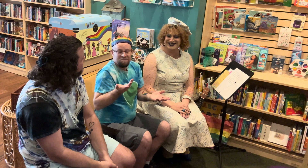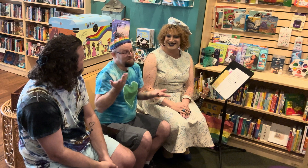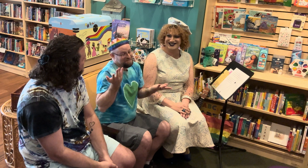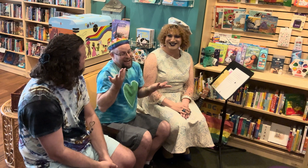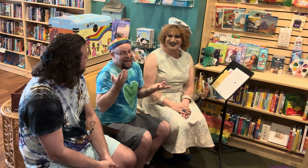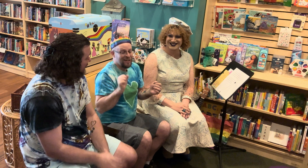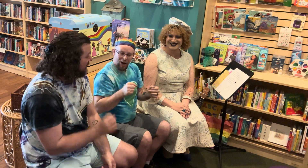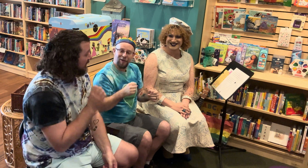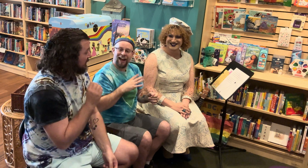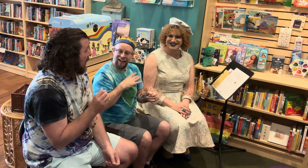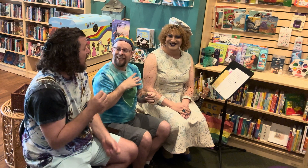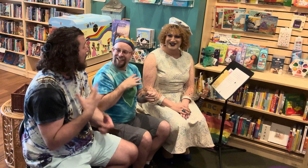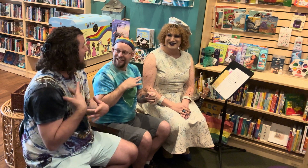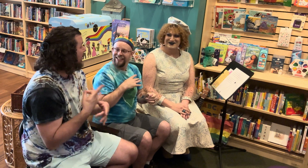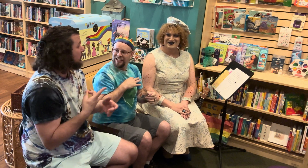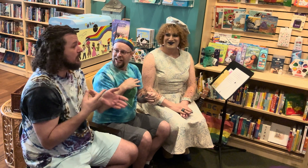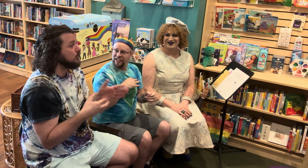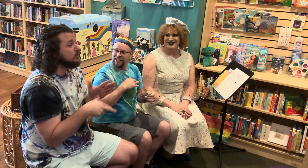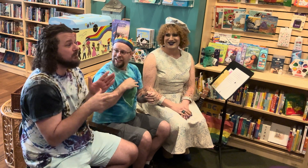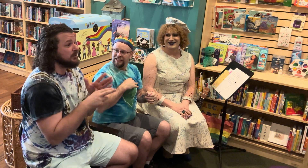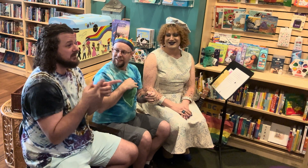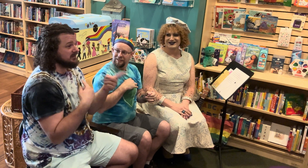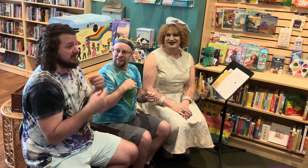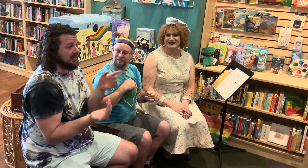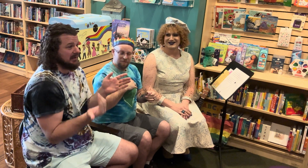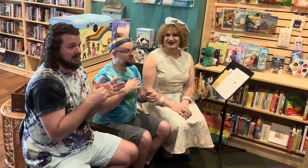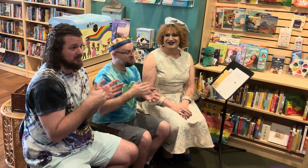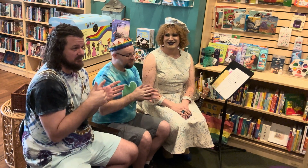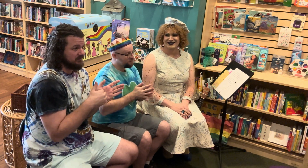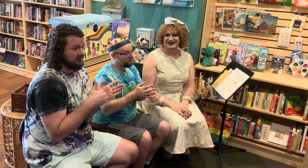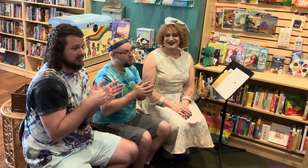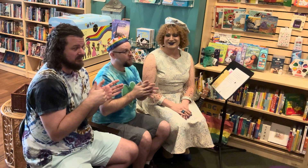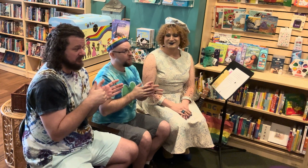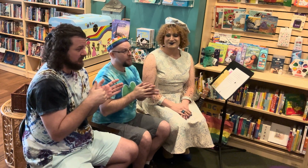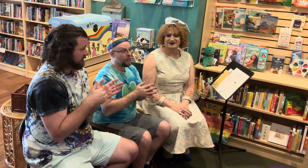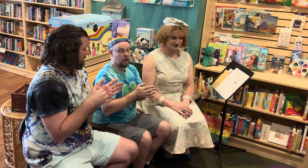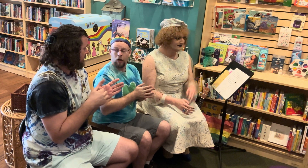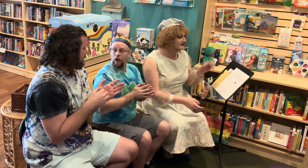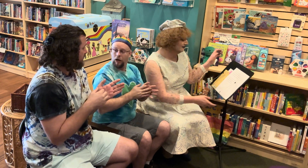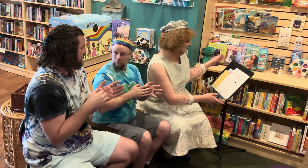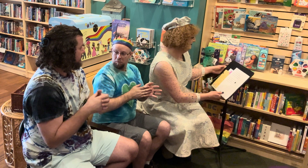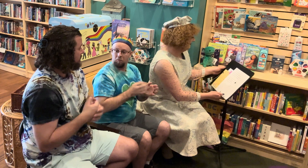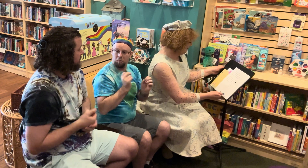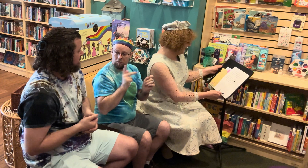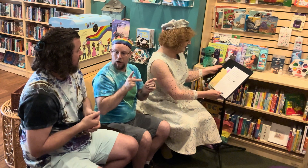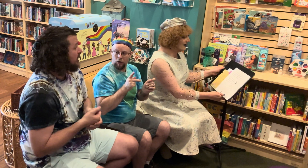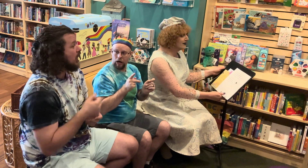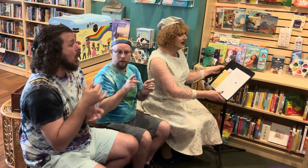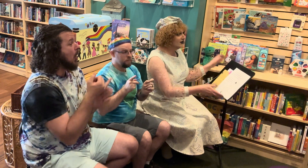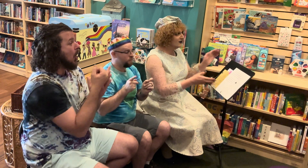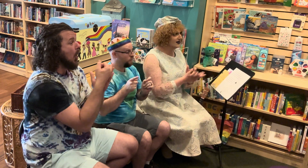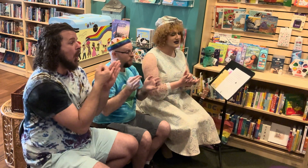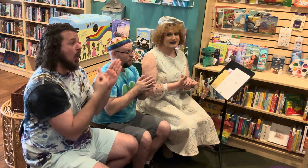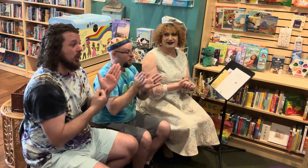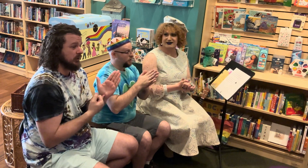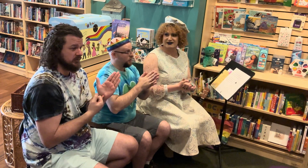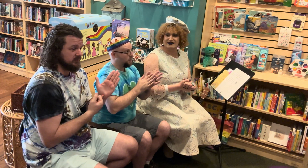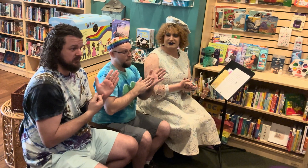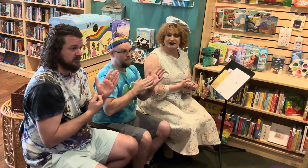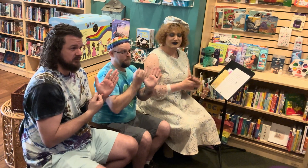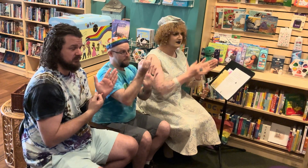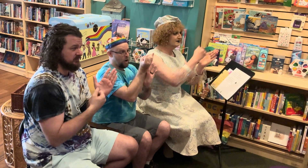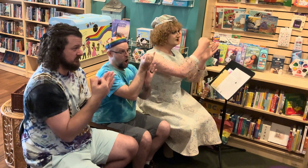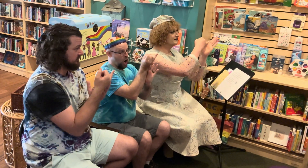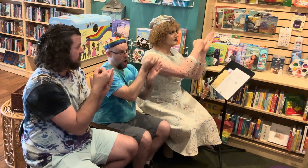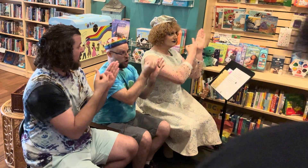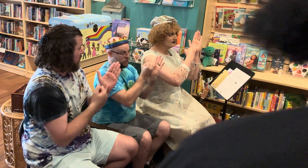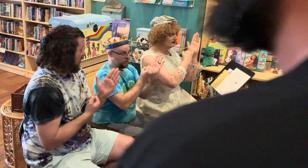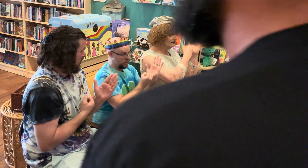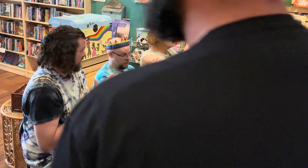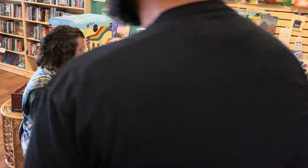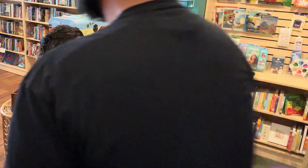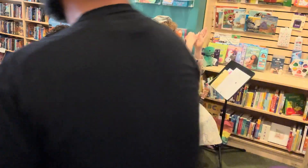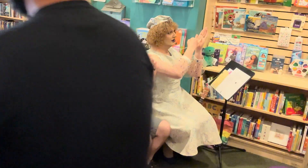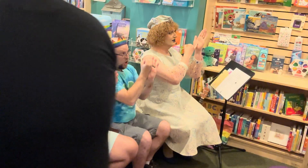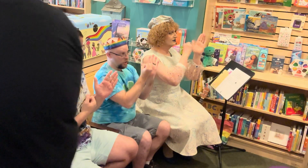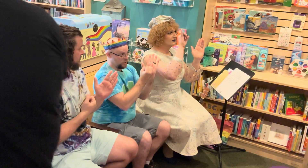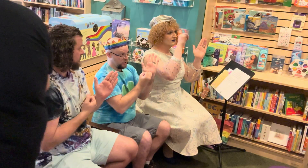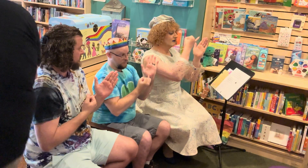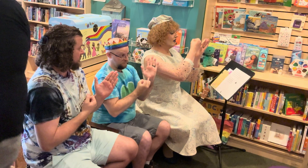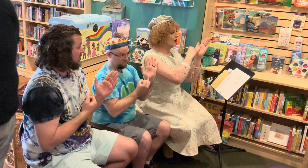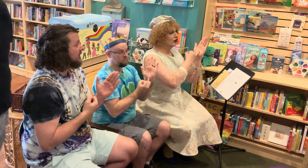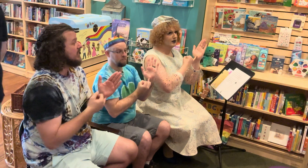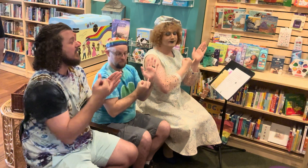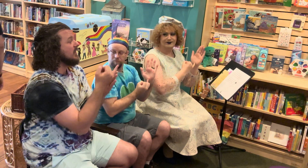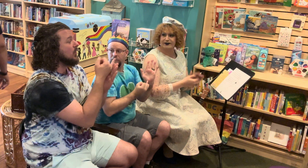you. So, let's review some of these signs again. CALI: Everybody do it with us. ZAE: Ready? "Art." "Art."